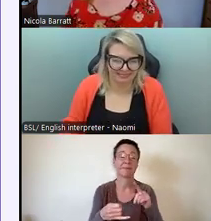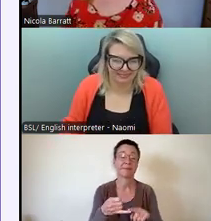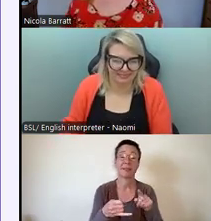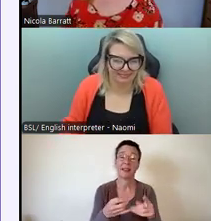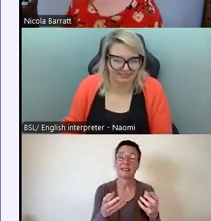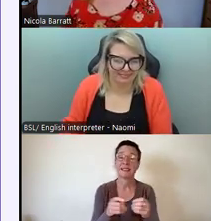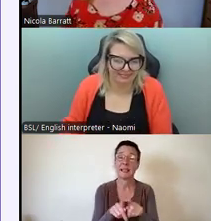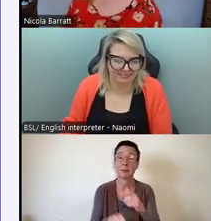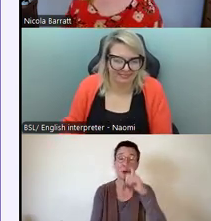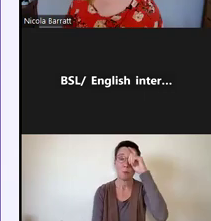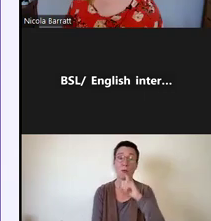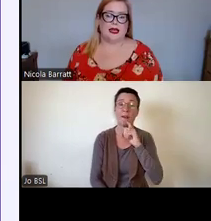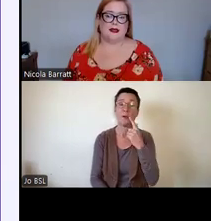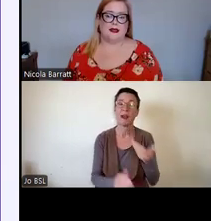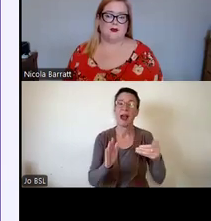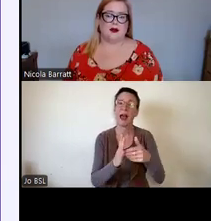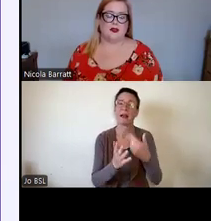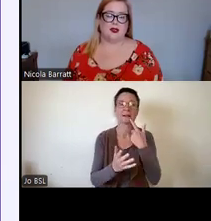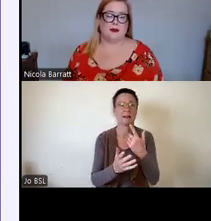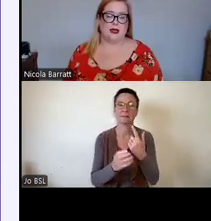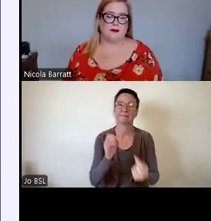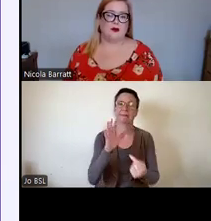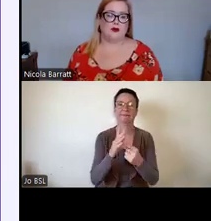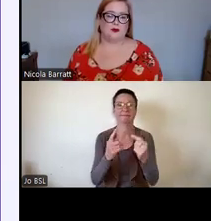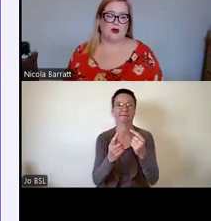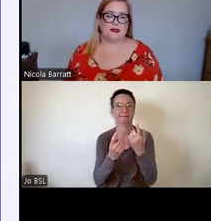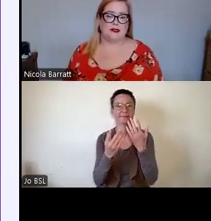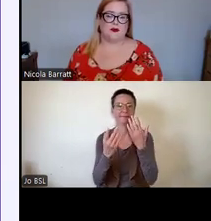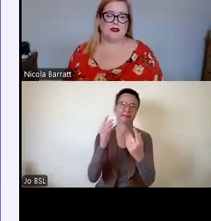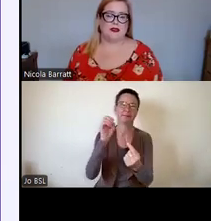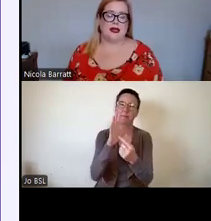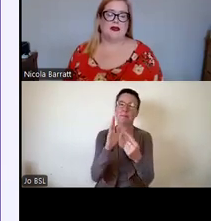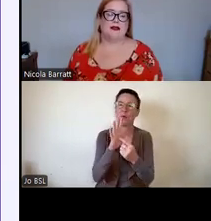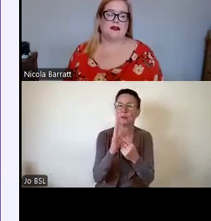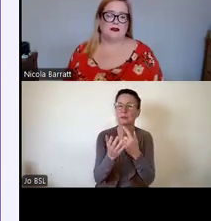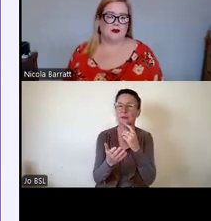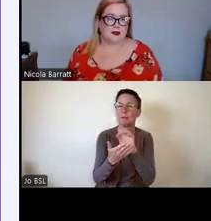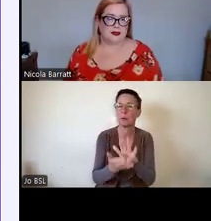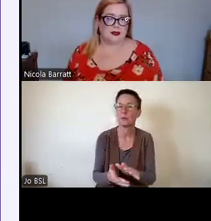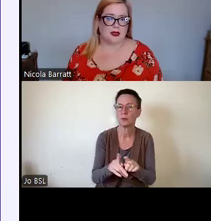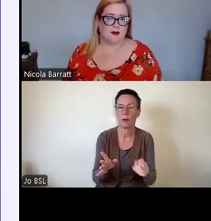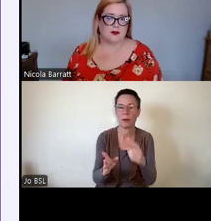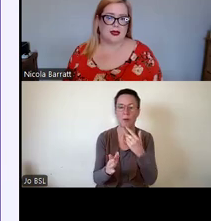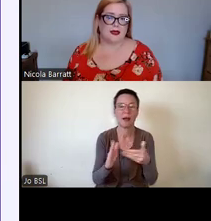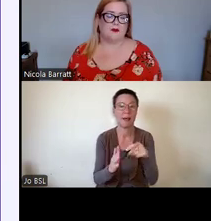you can add some featured posts here as well. You can pin important ones onto there so they're the first thing that people see